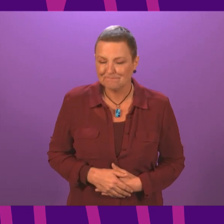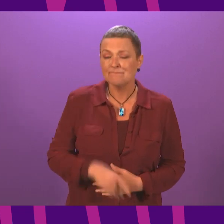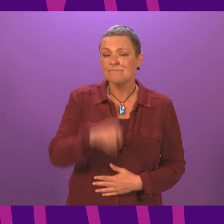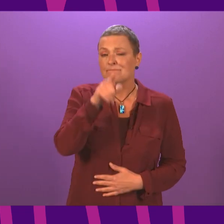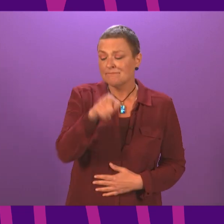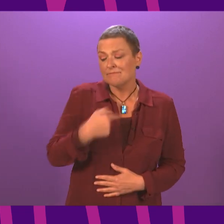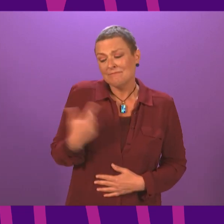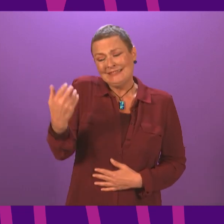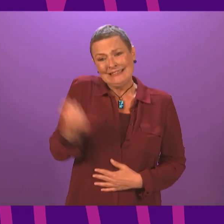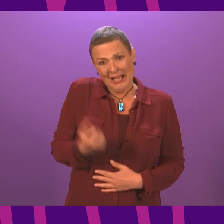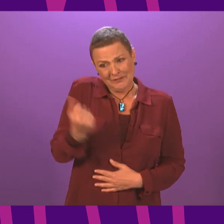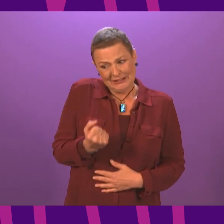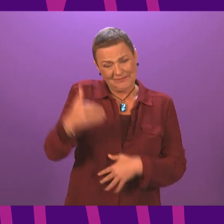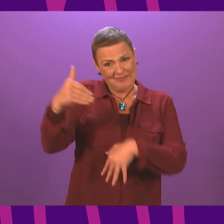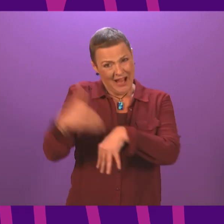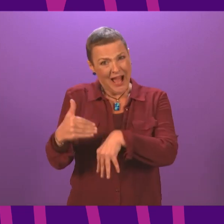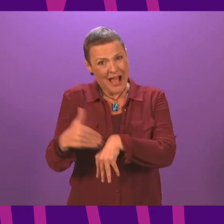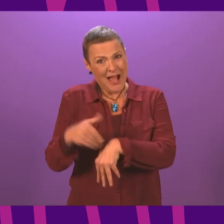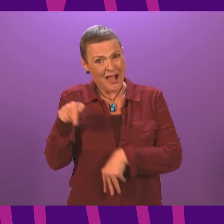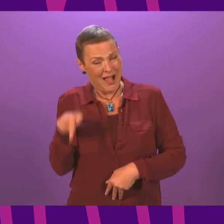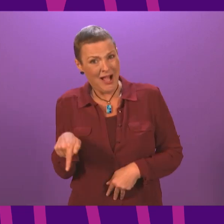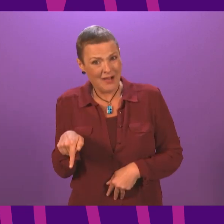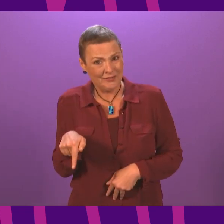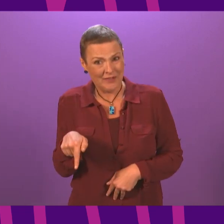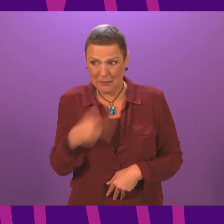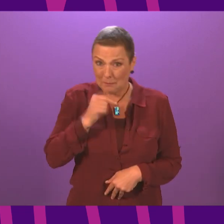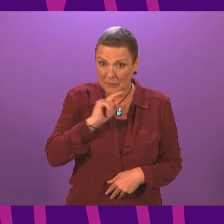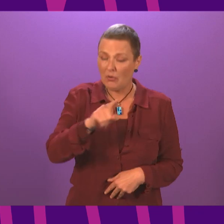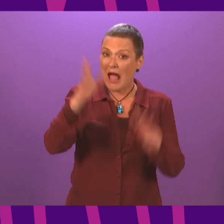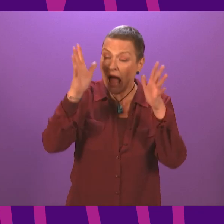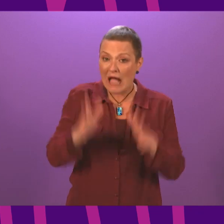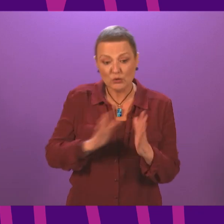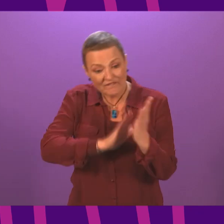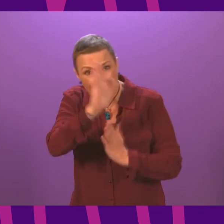on the delivery of social security. Face-to-face user research and testing had to be paused,